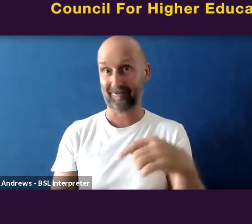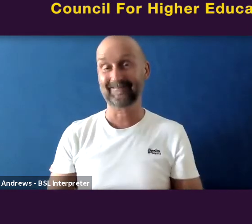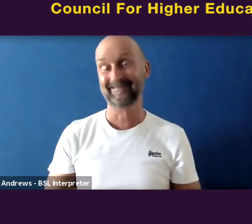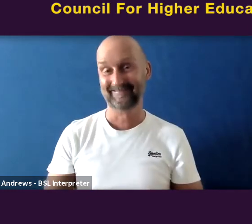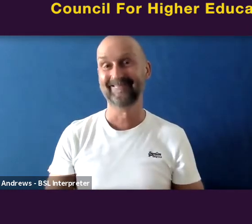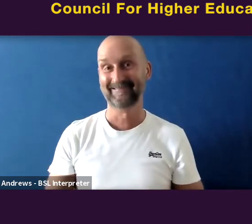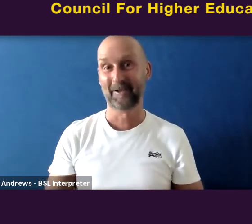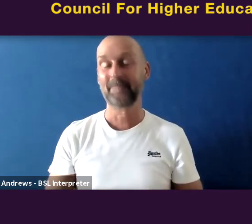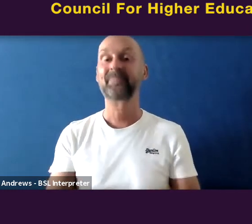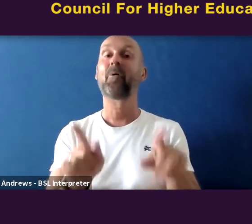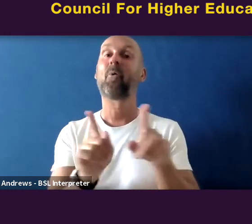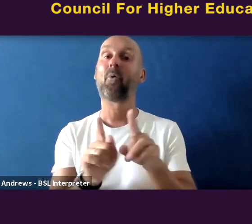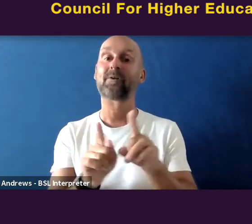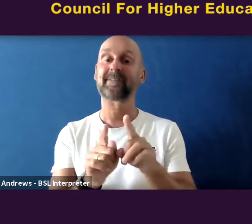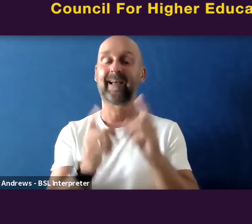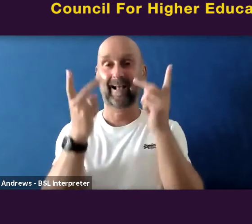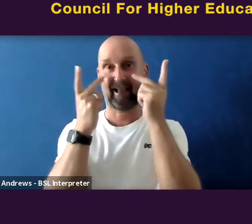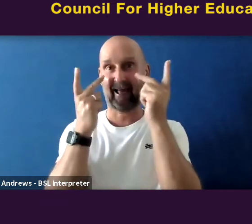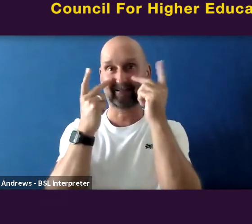and I wear glasses for reading.